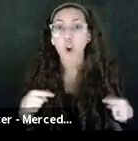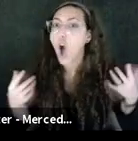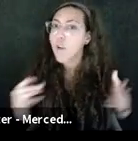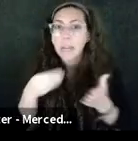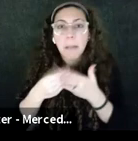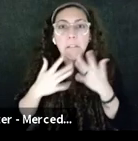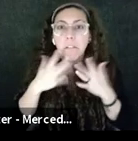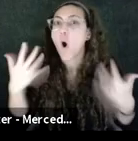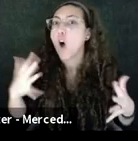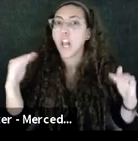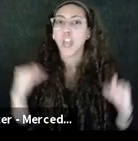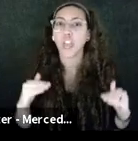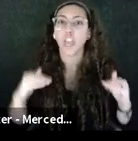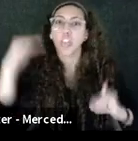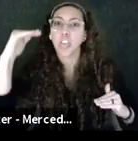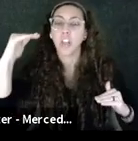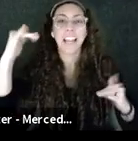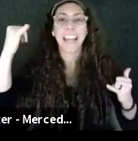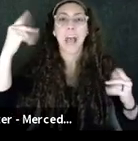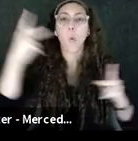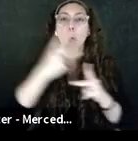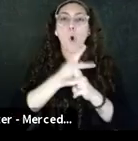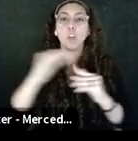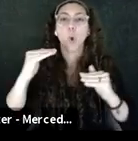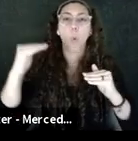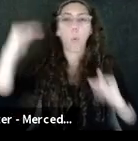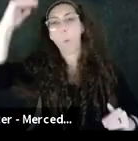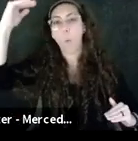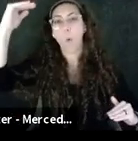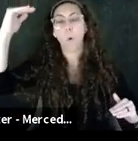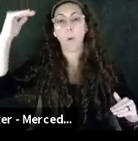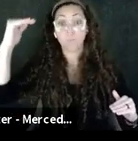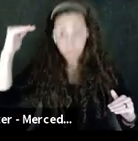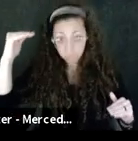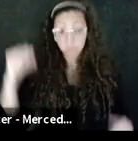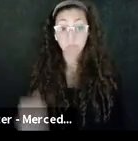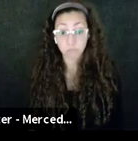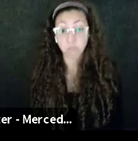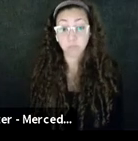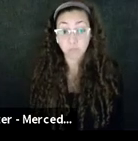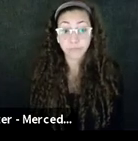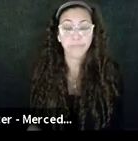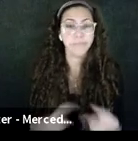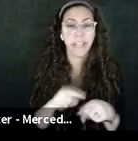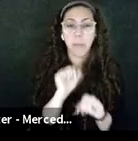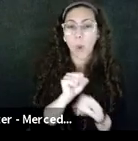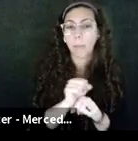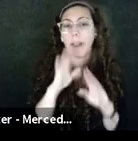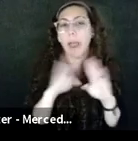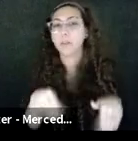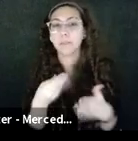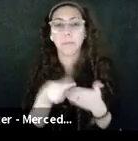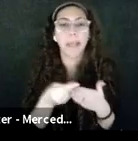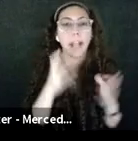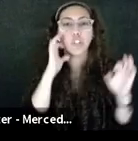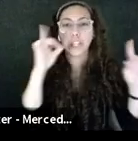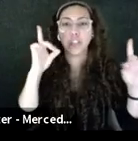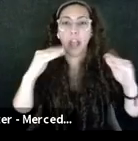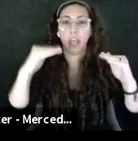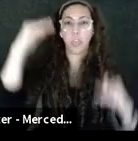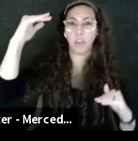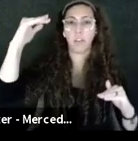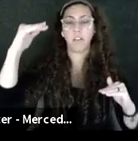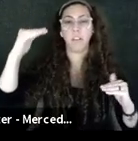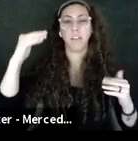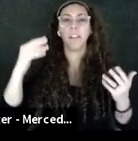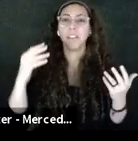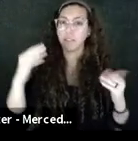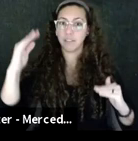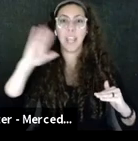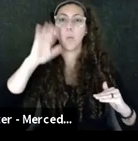Jason Williams: The disparities are real and when something huge like this happens, it affects those of us at the bottom end of the spectrum, even more than someone at the top end or in the middle.